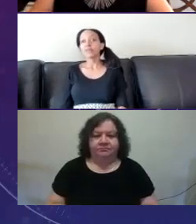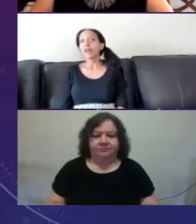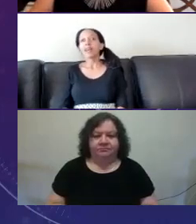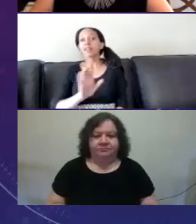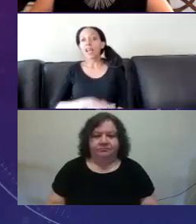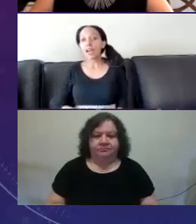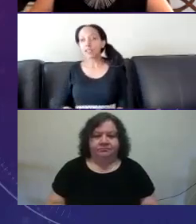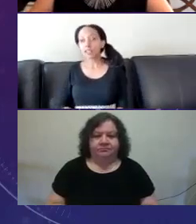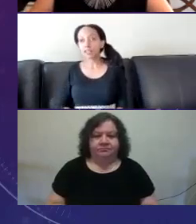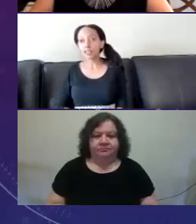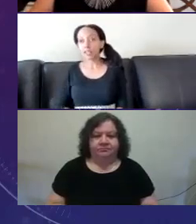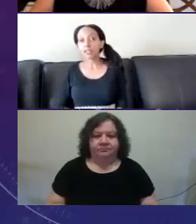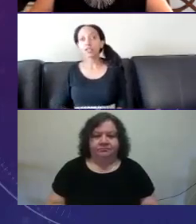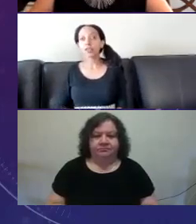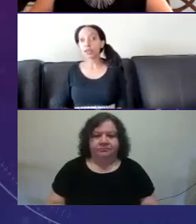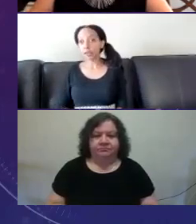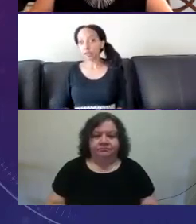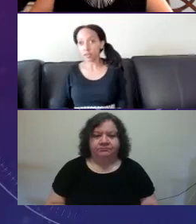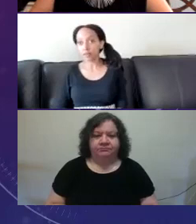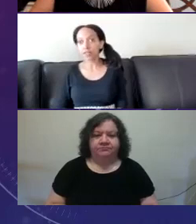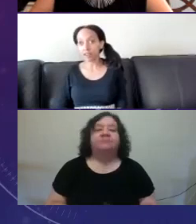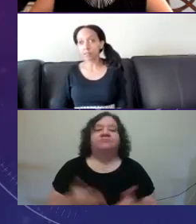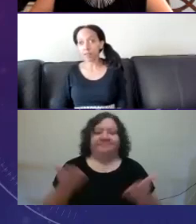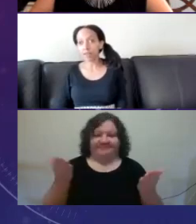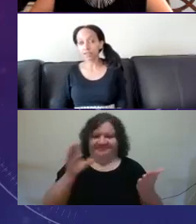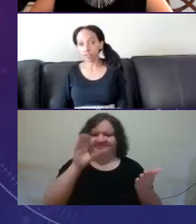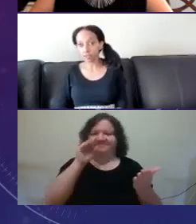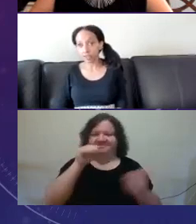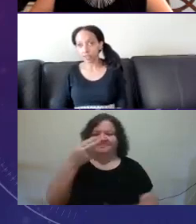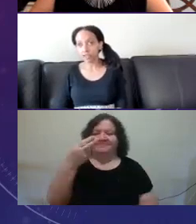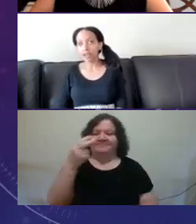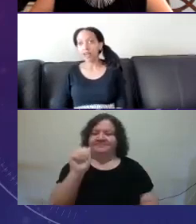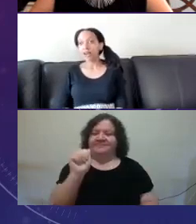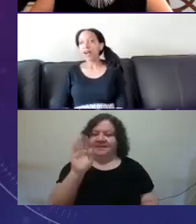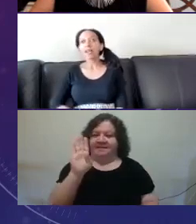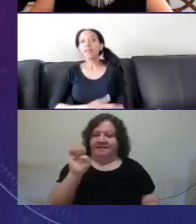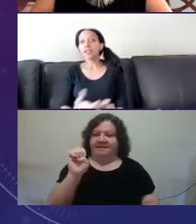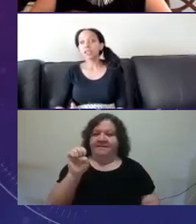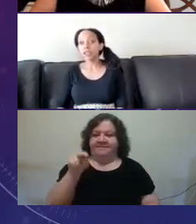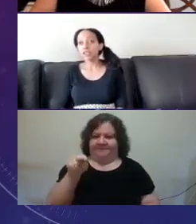tactile learning is critical for deafblind children and even adults I